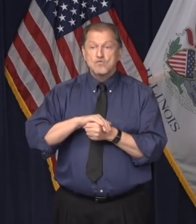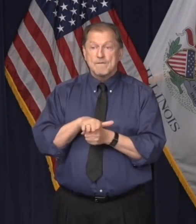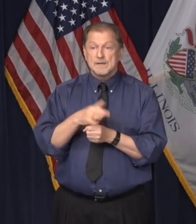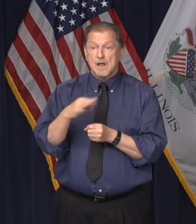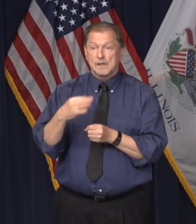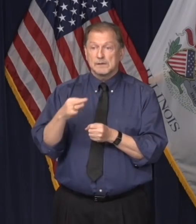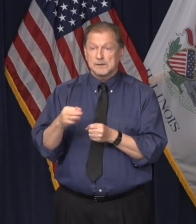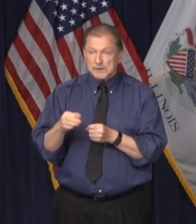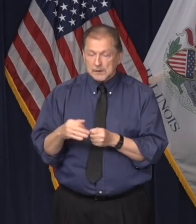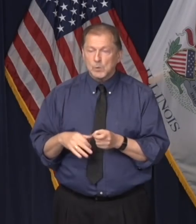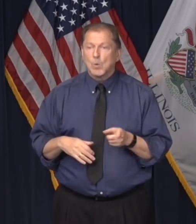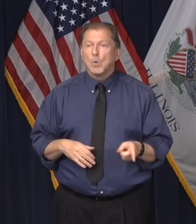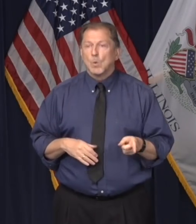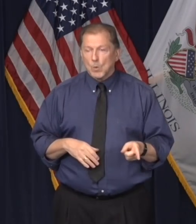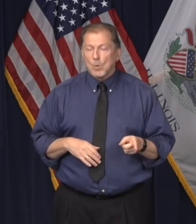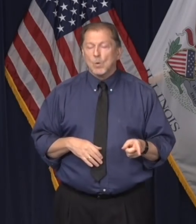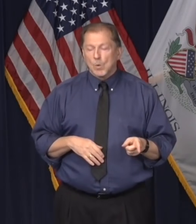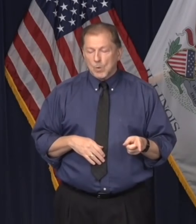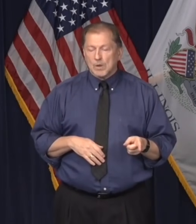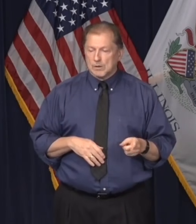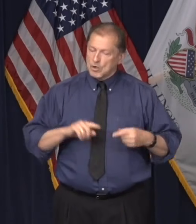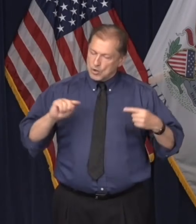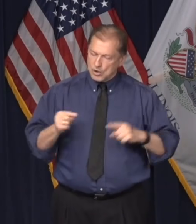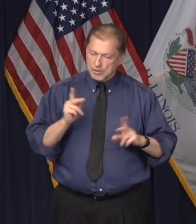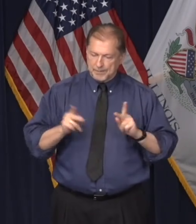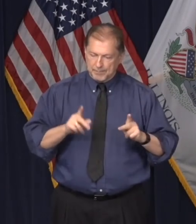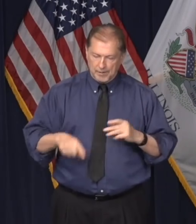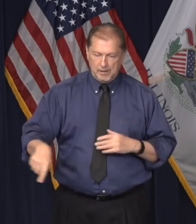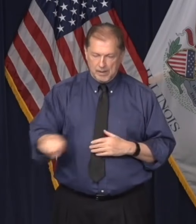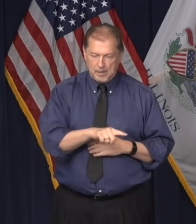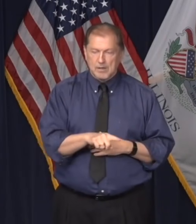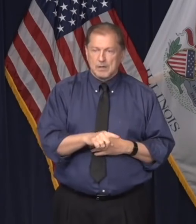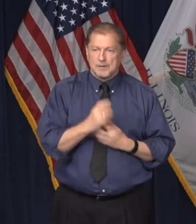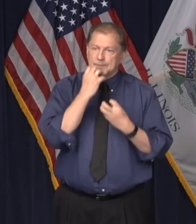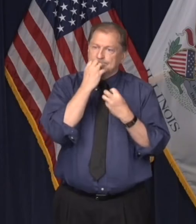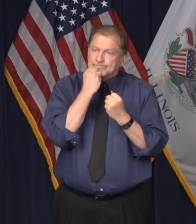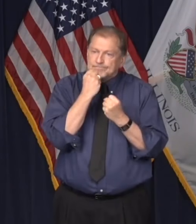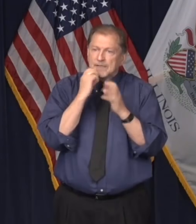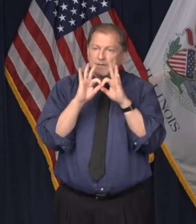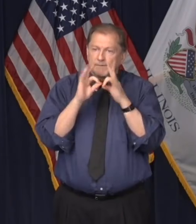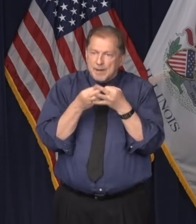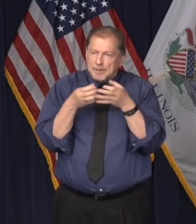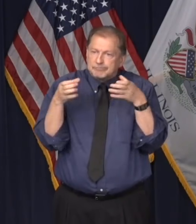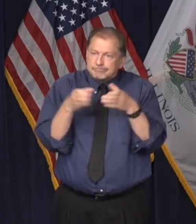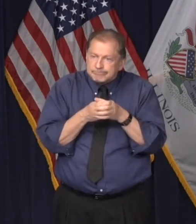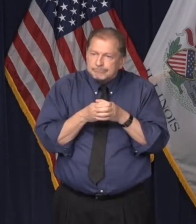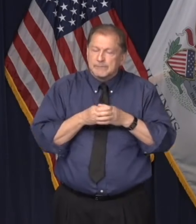DEATH. COVID-19 IS RESPONSIBLE FOR DENYING THE PEOPLE OF ILLINOIS THE PRECIOUS MOMENTS OF